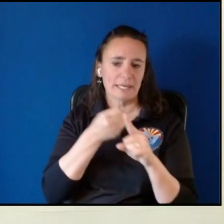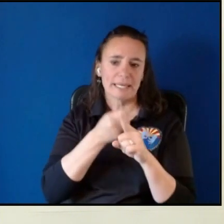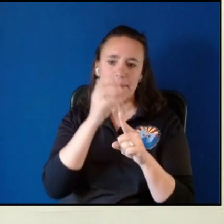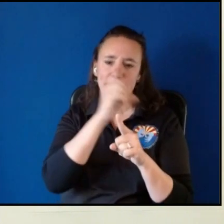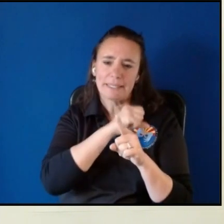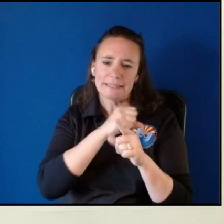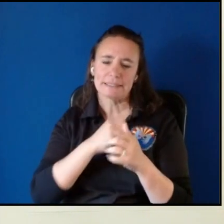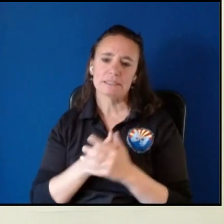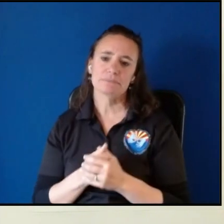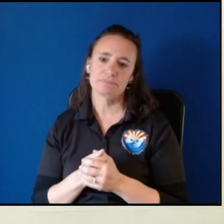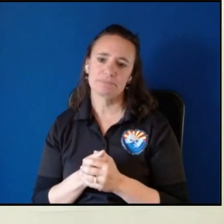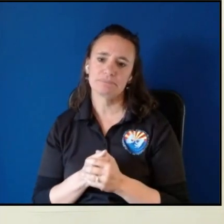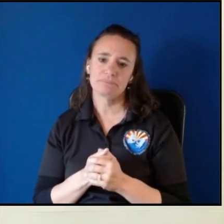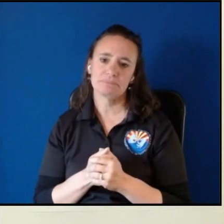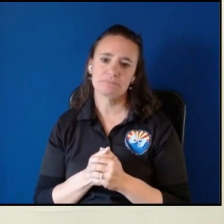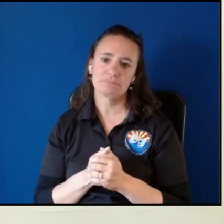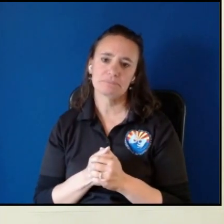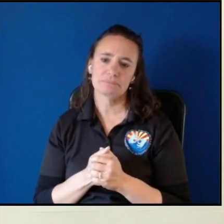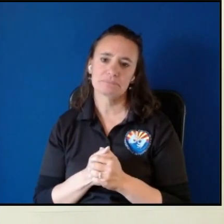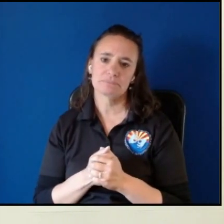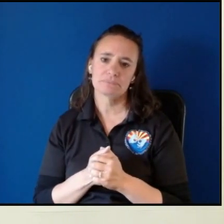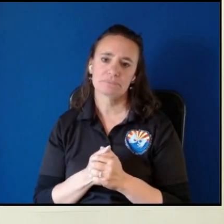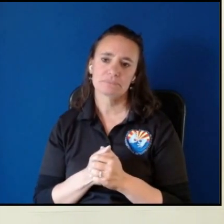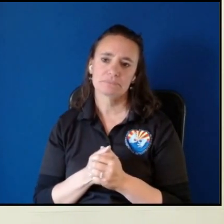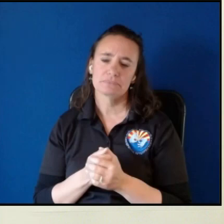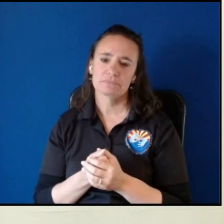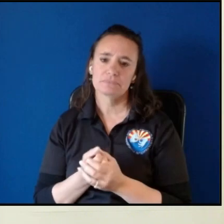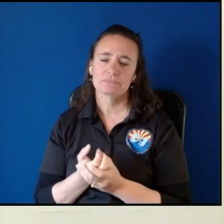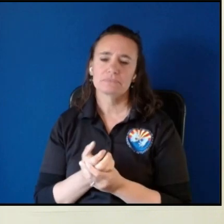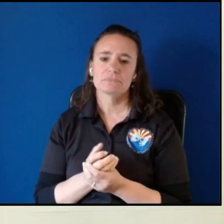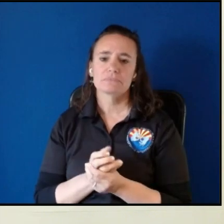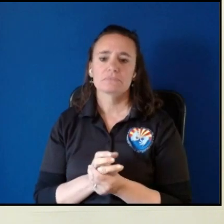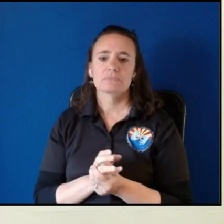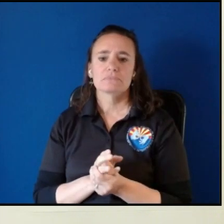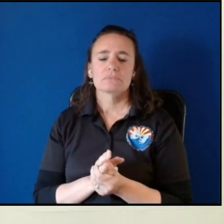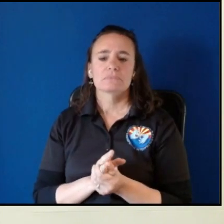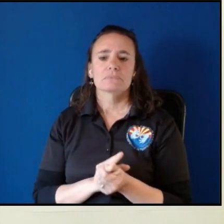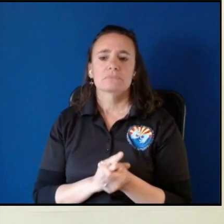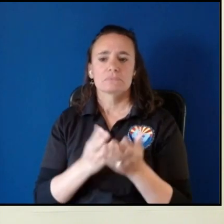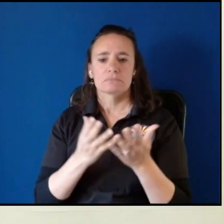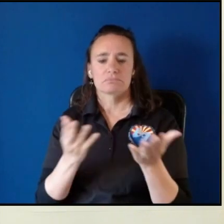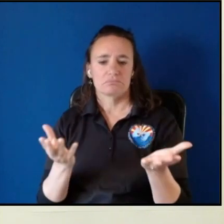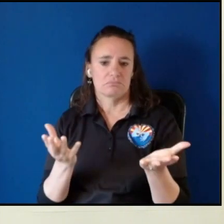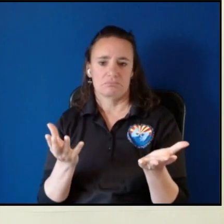We gotta talk about what does this moisture we've